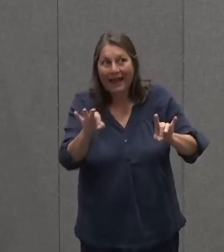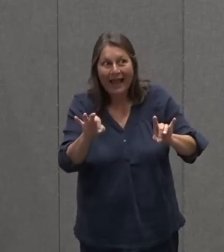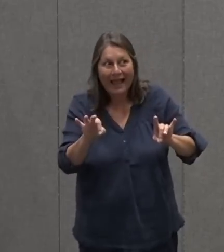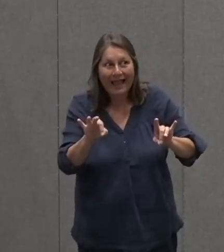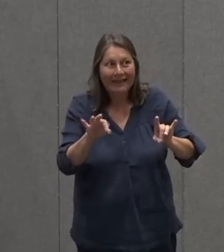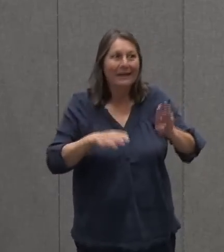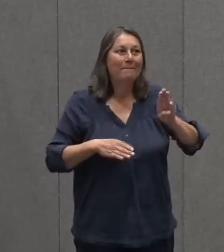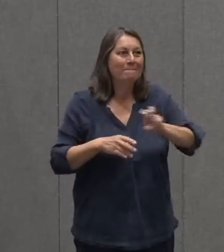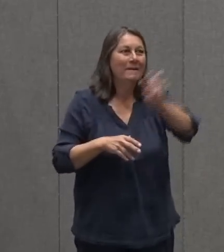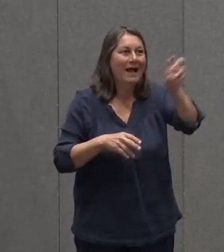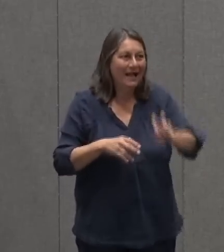Buzz.